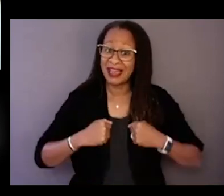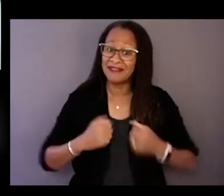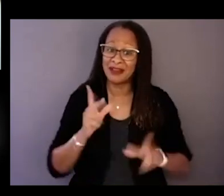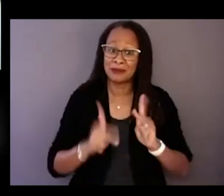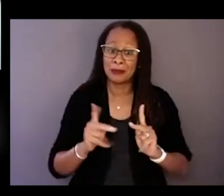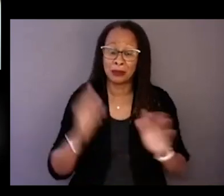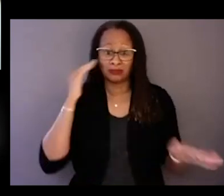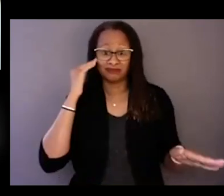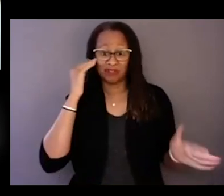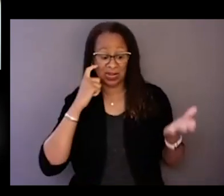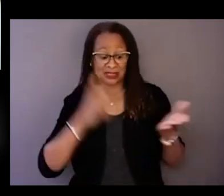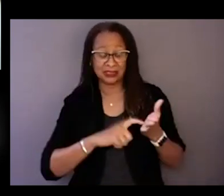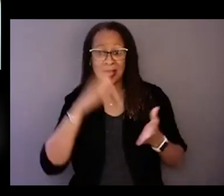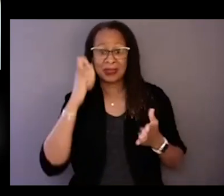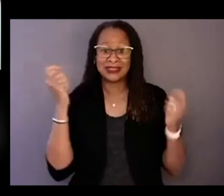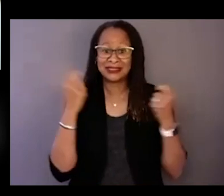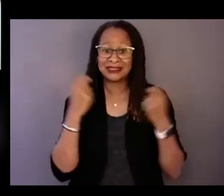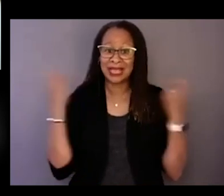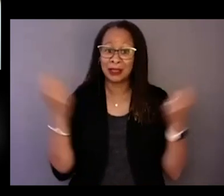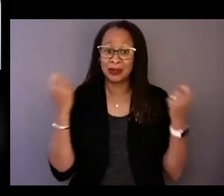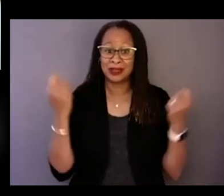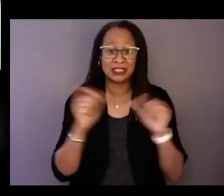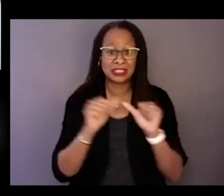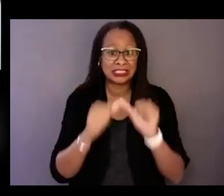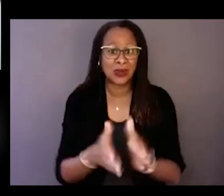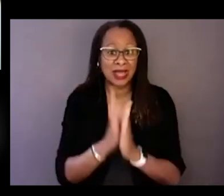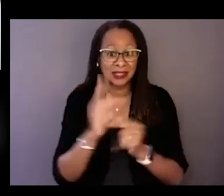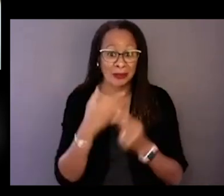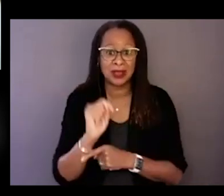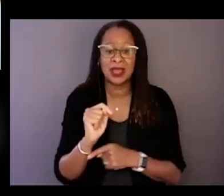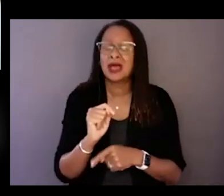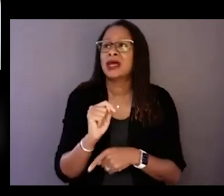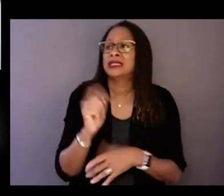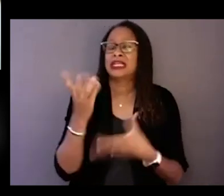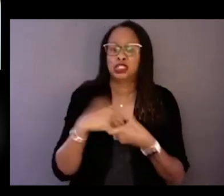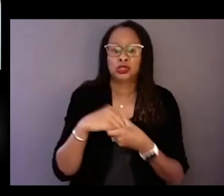because celebrities keep getting asked about it, including, you know, Justin Timberlake, when it first came out